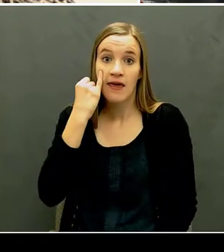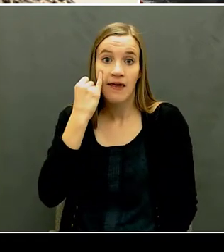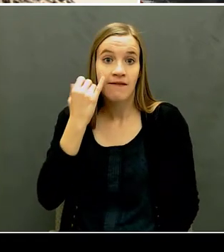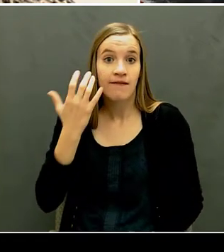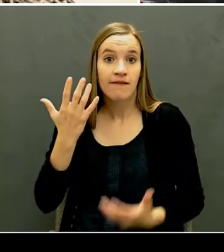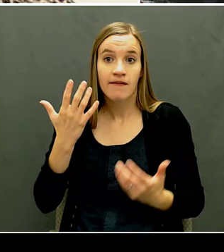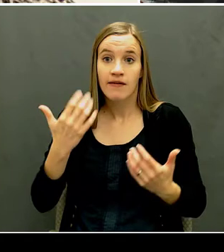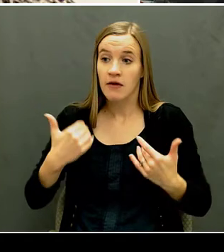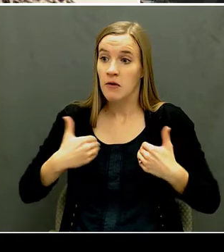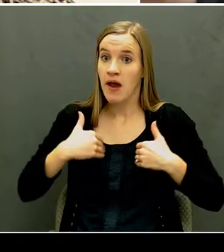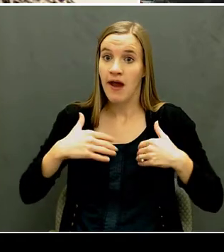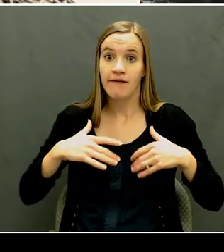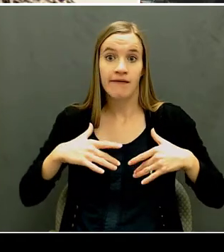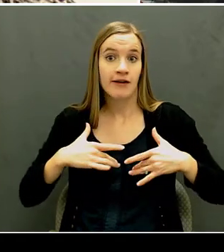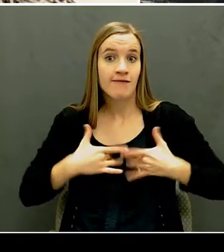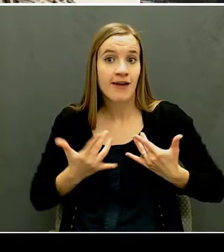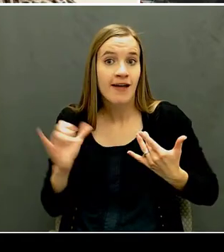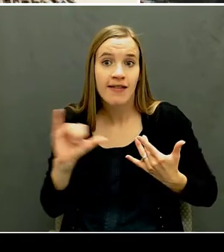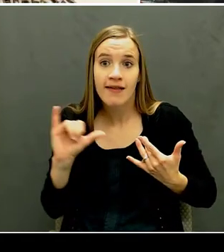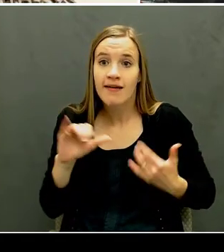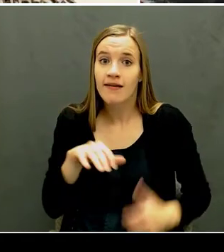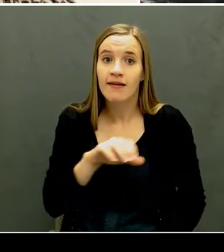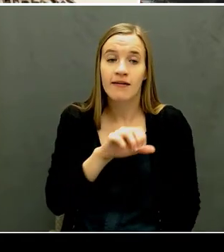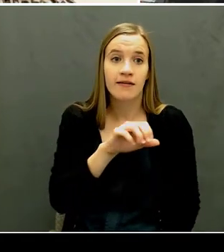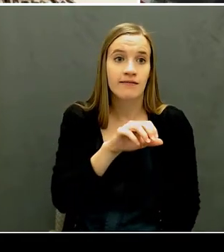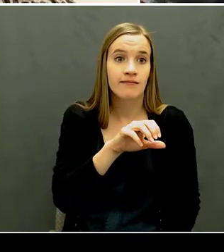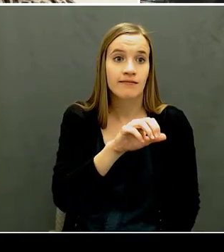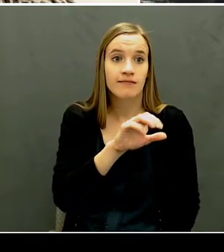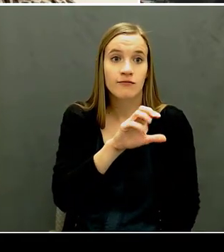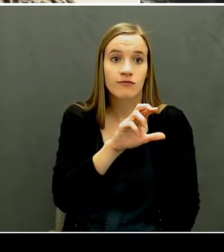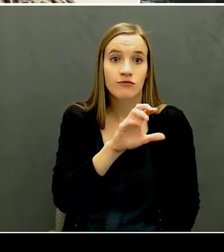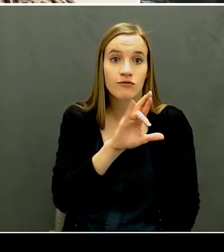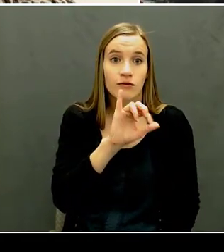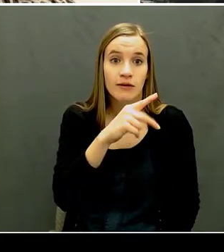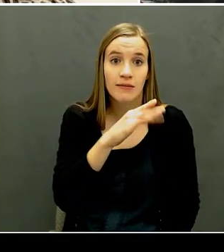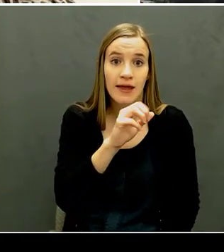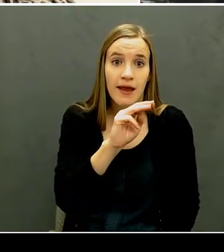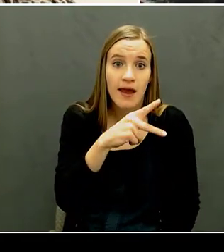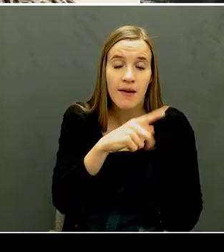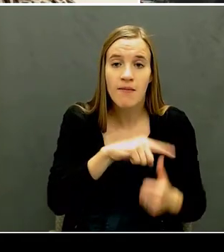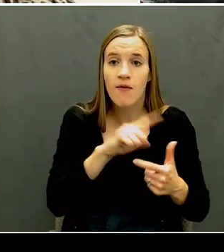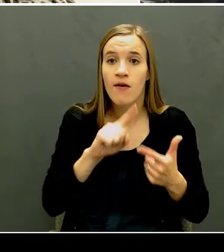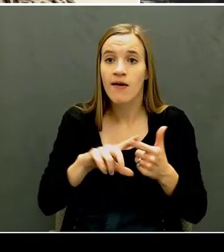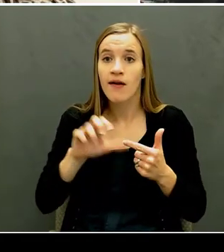in Color event by Alice Wong and some of her colleagues, all of a sudden, you could participate